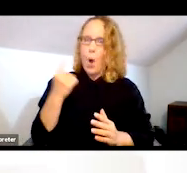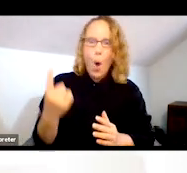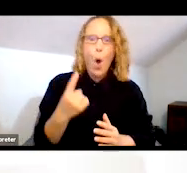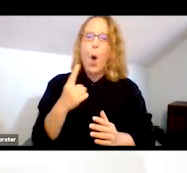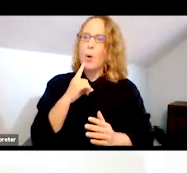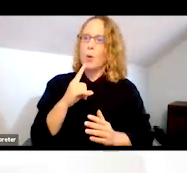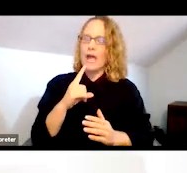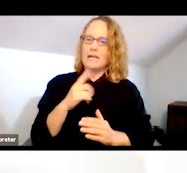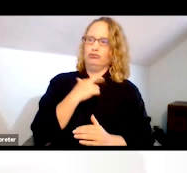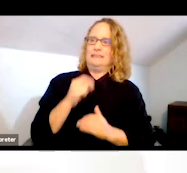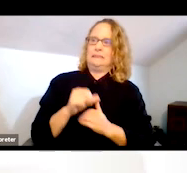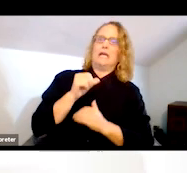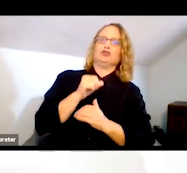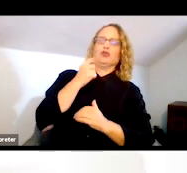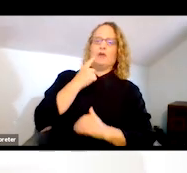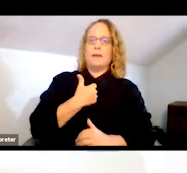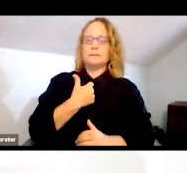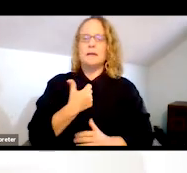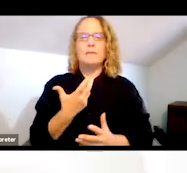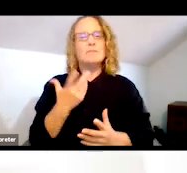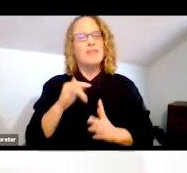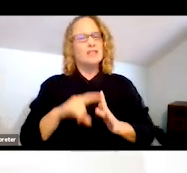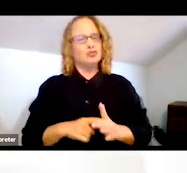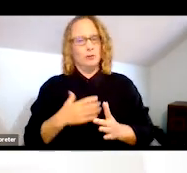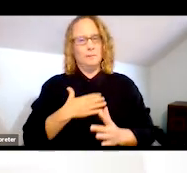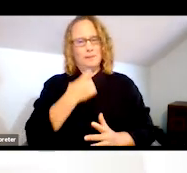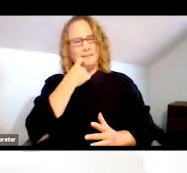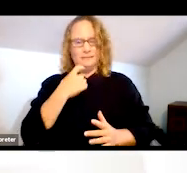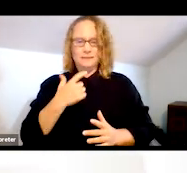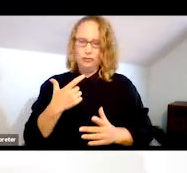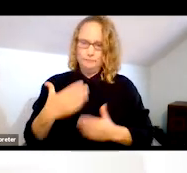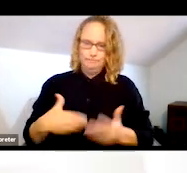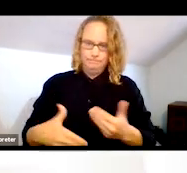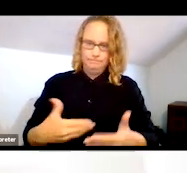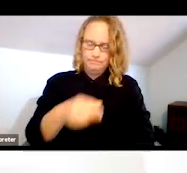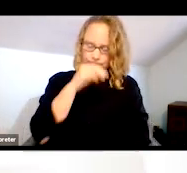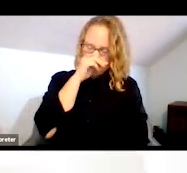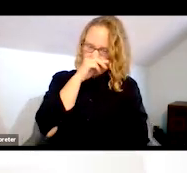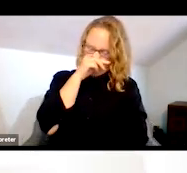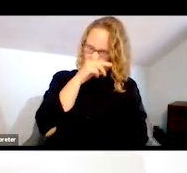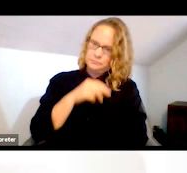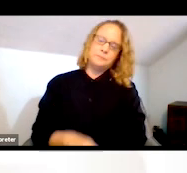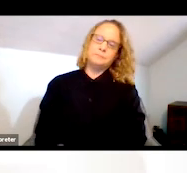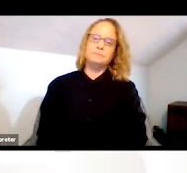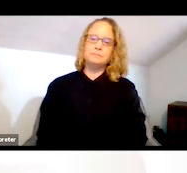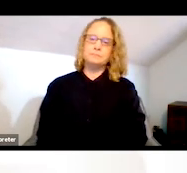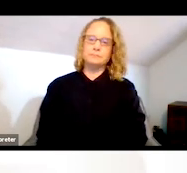that precarious nature of something's about to happen. The other shoe is gonna fall in any minute